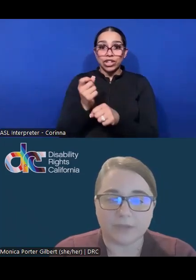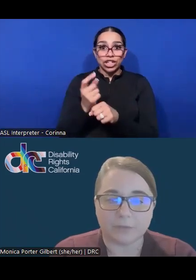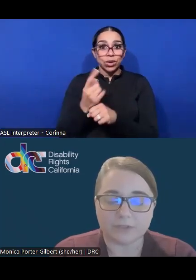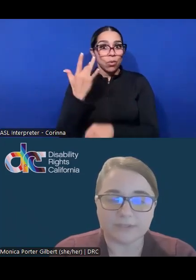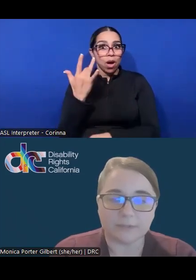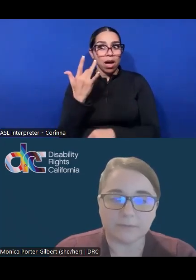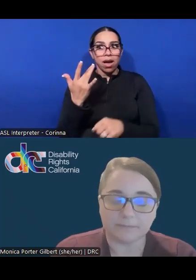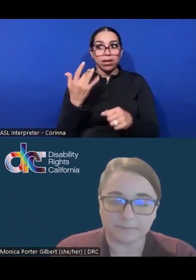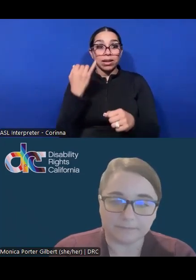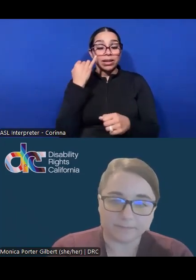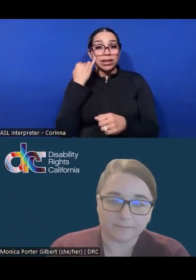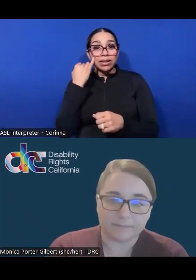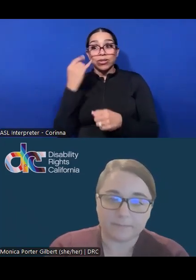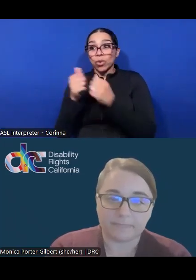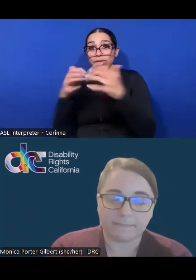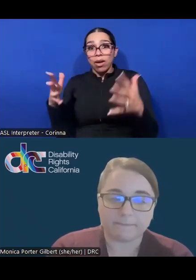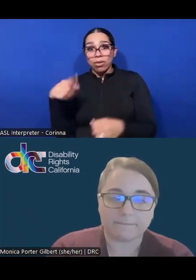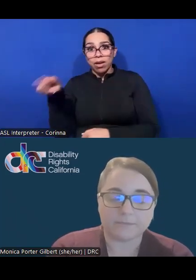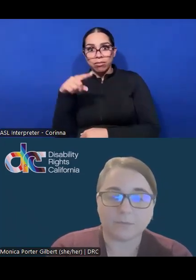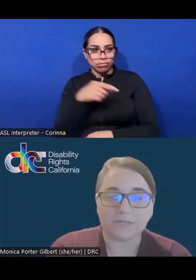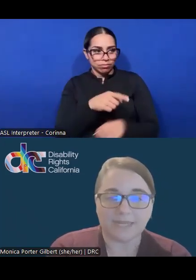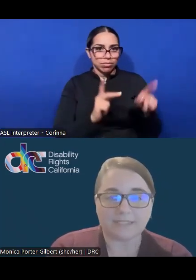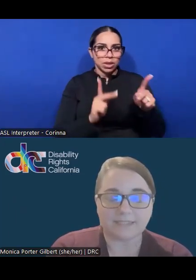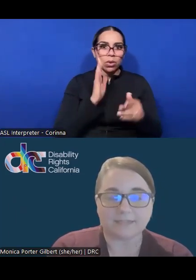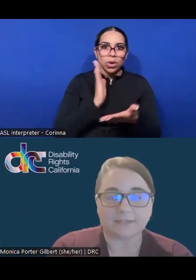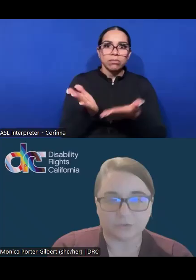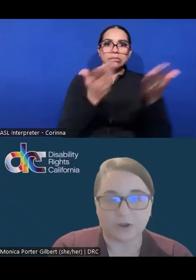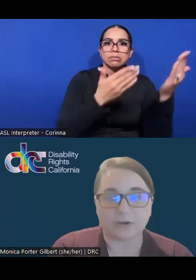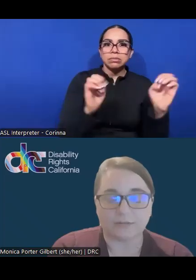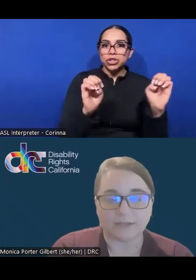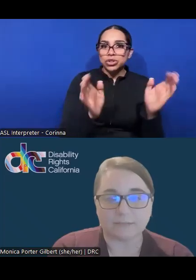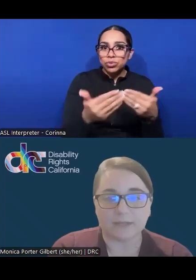or the emergency room. So we'd like to see as a stronger investment